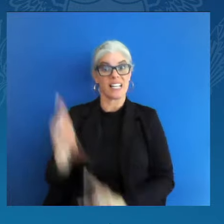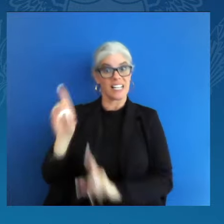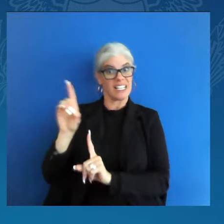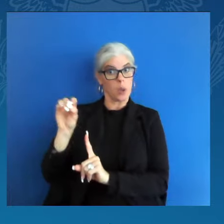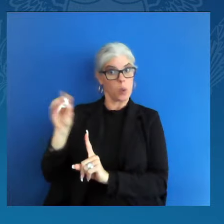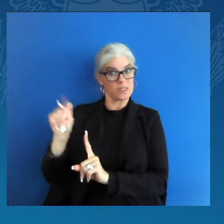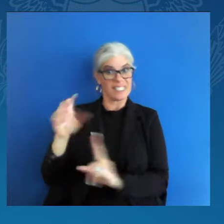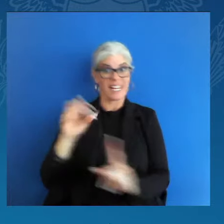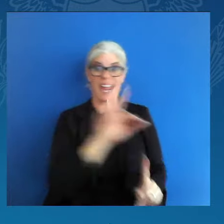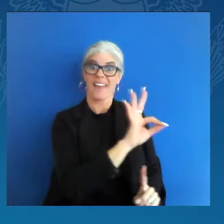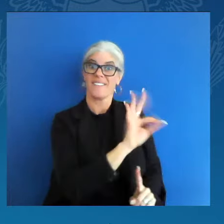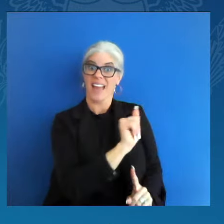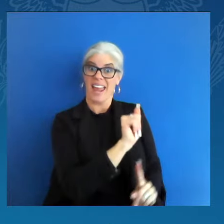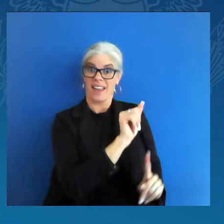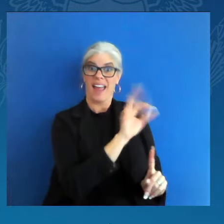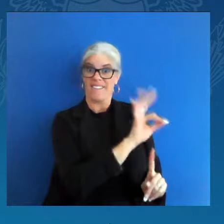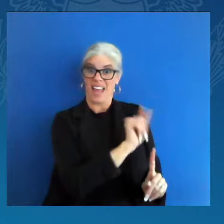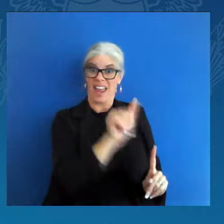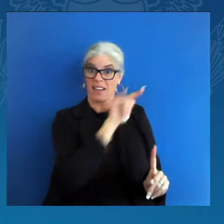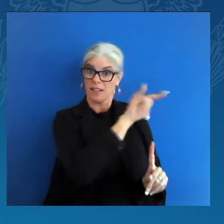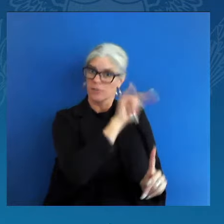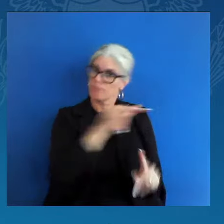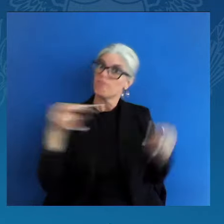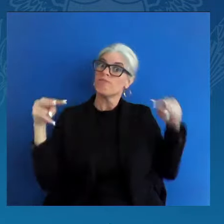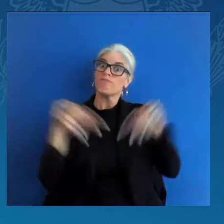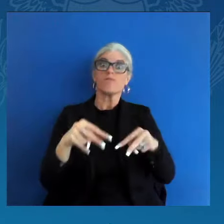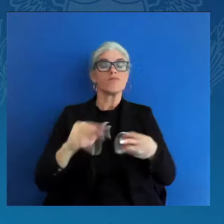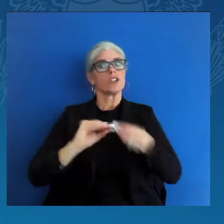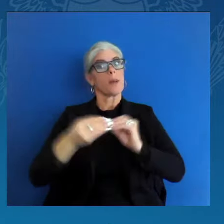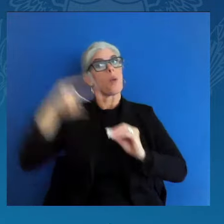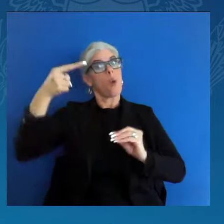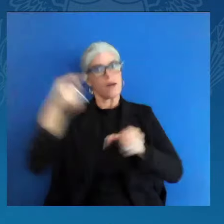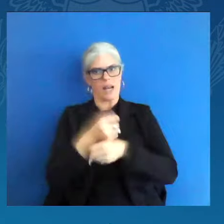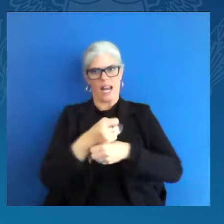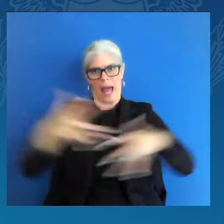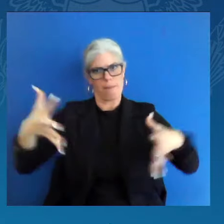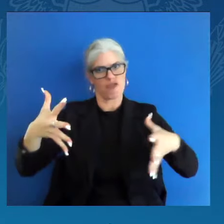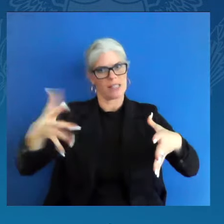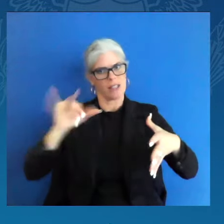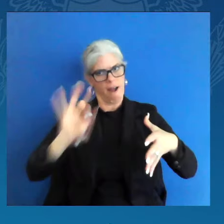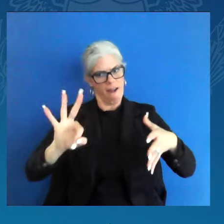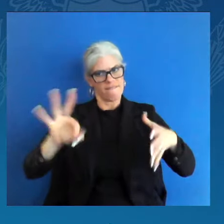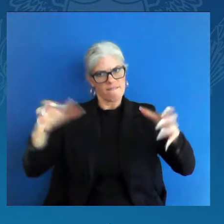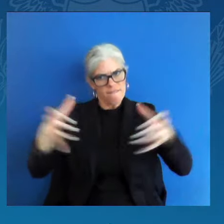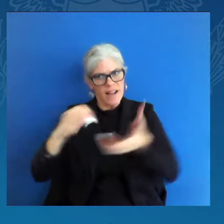Italy, Sweden, Norway and many other nations, virtually on topics that will establish global safety